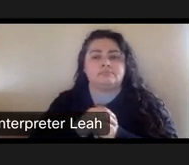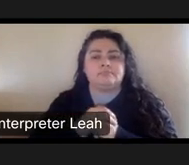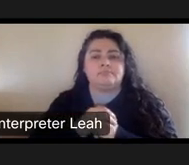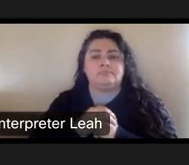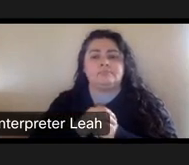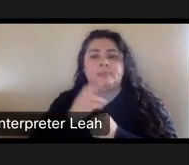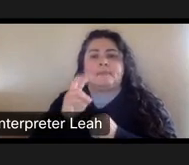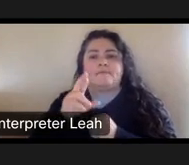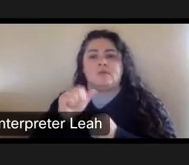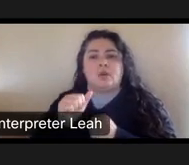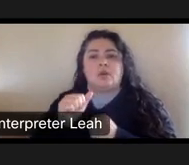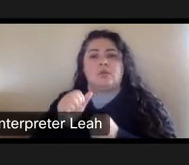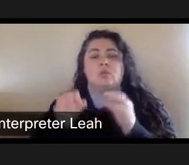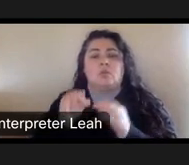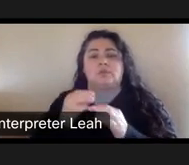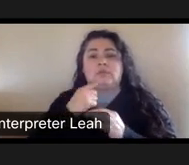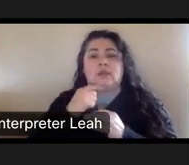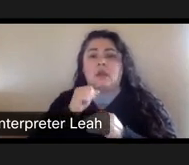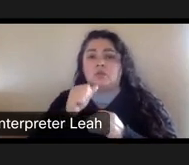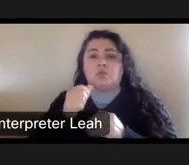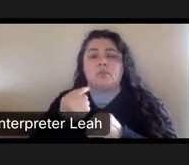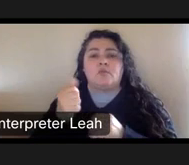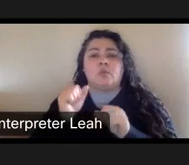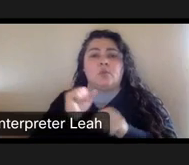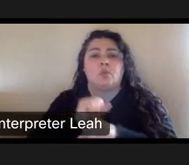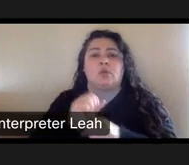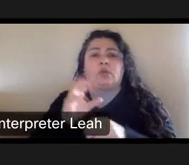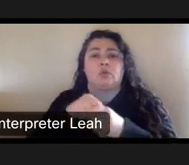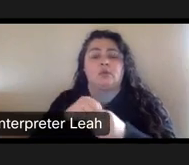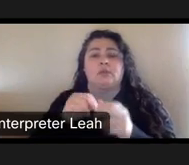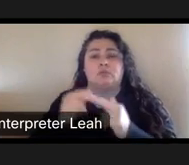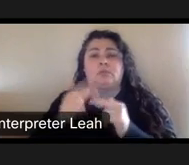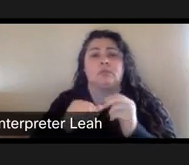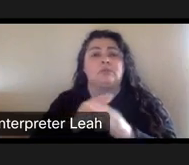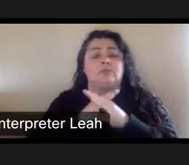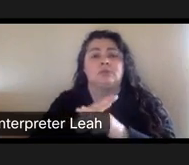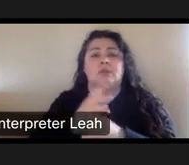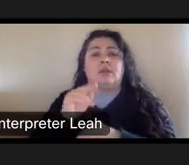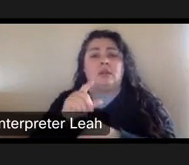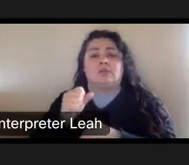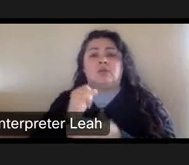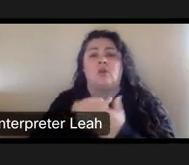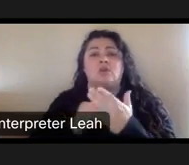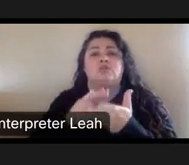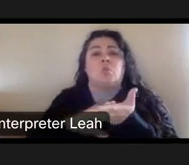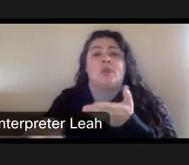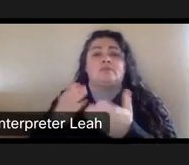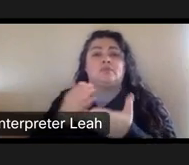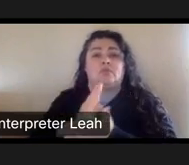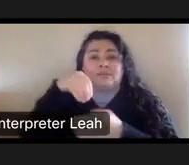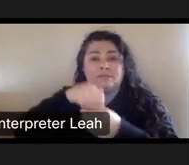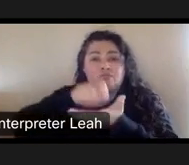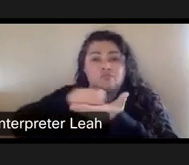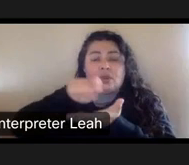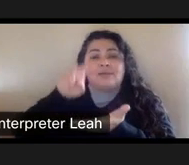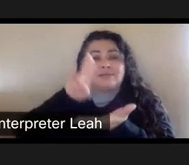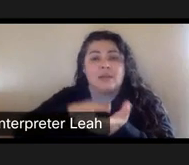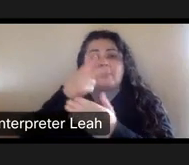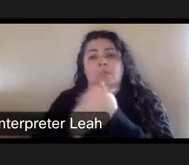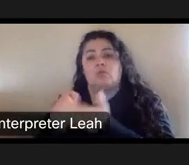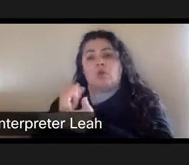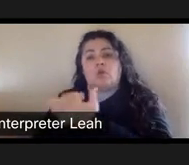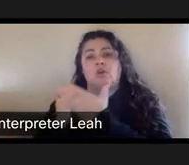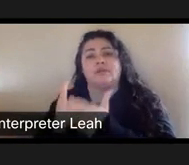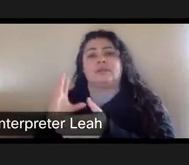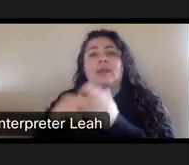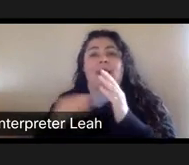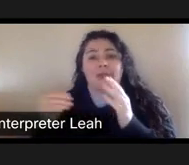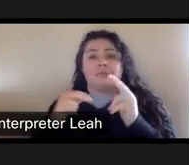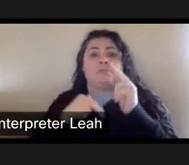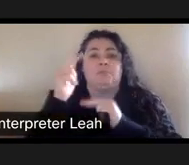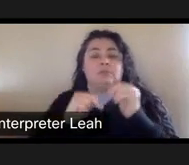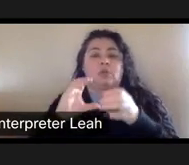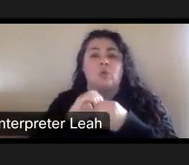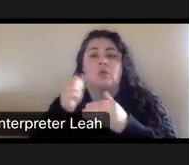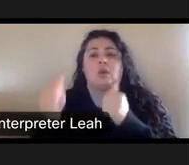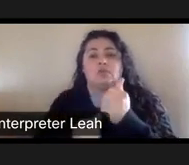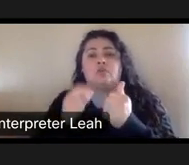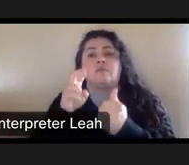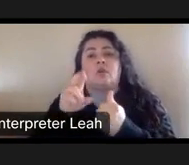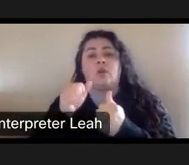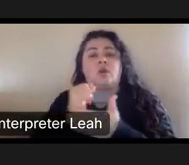Barra, the court said, unmovable work incorporated into a building is protected unless the artist waves rights in writing signed by both the artist, and the building owner, and under artists are entitled to 90 days written,